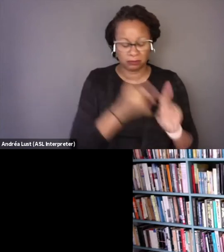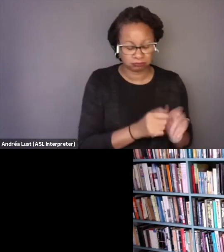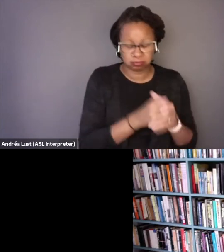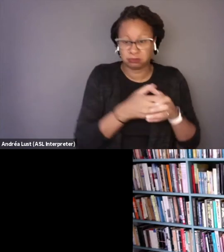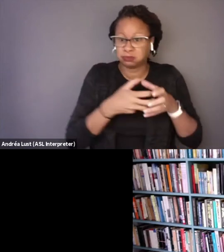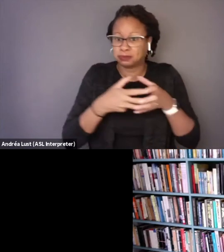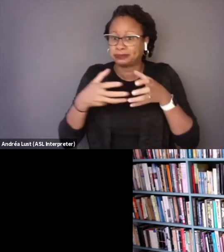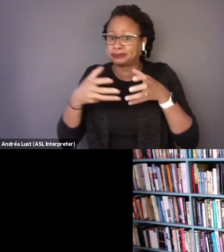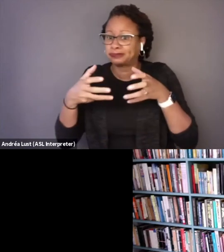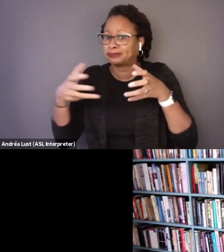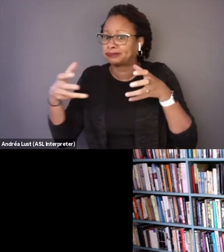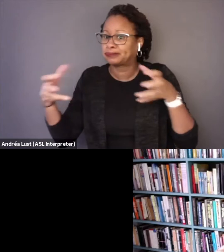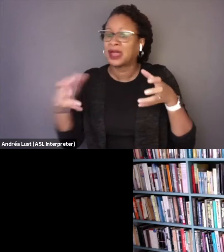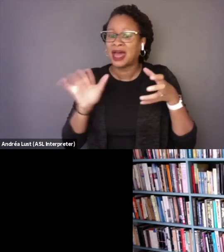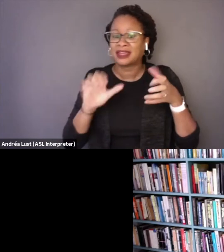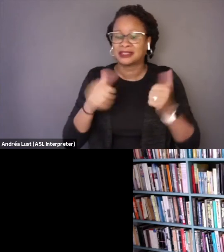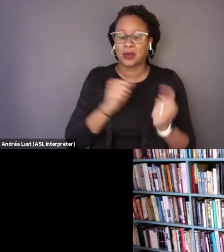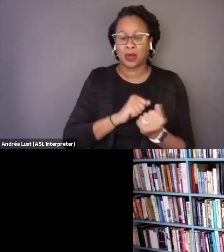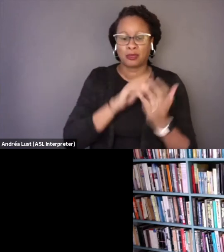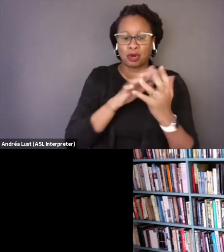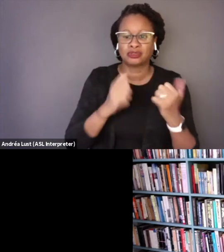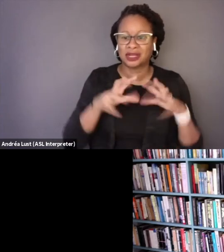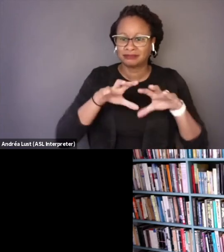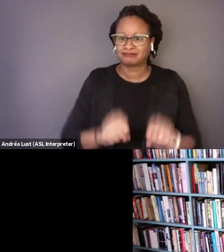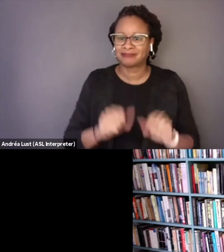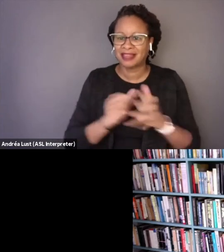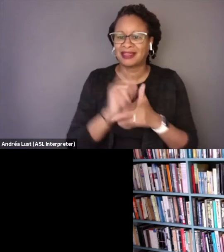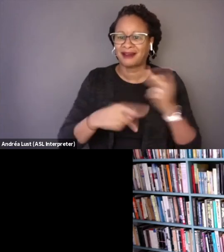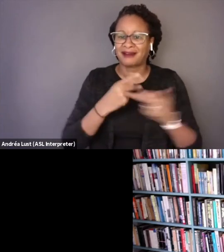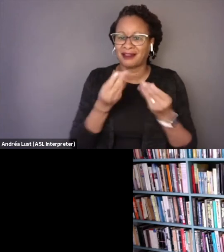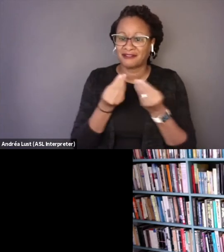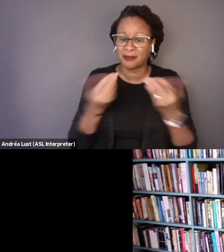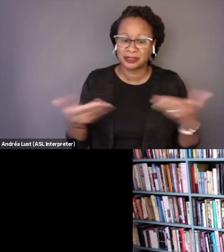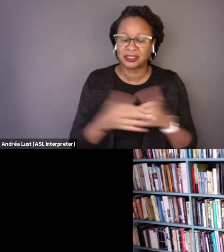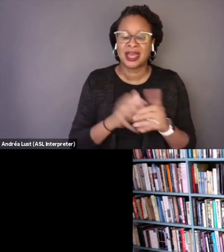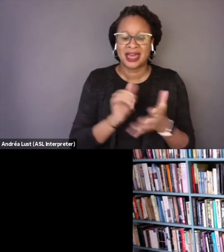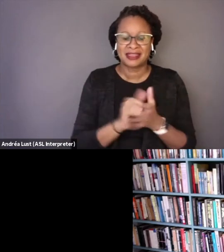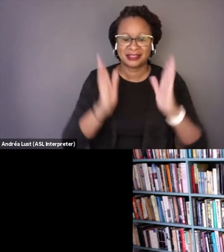to approach and tackle that kind of material, was listening to him.